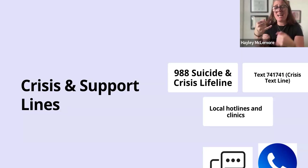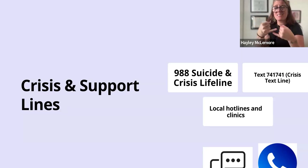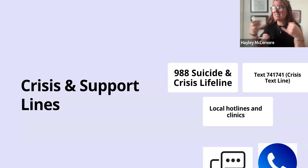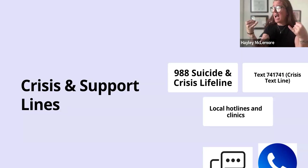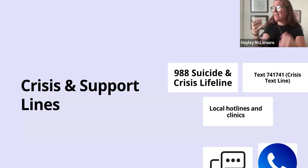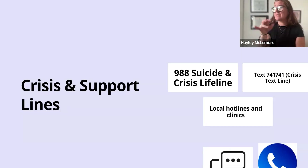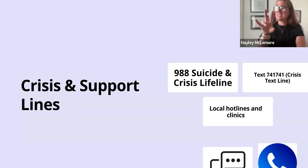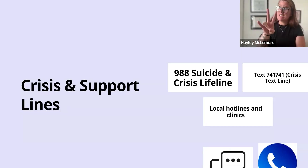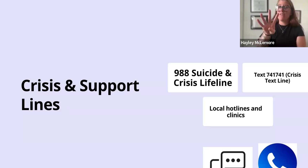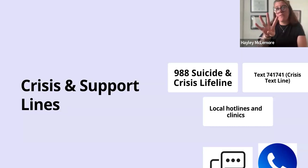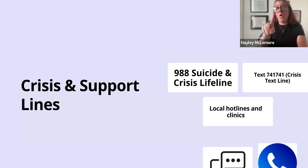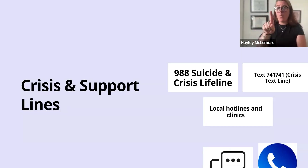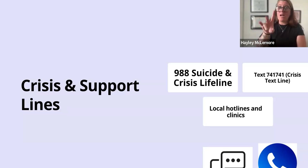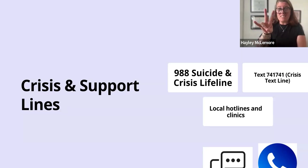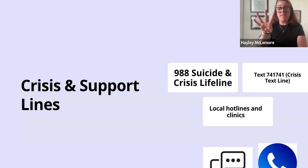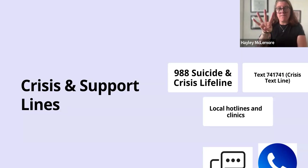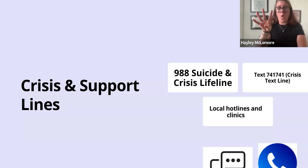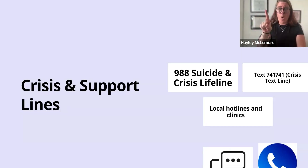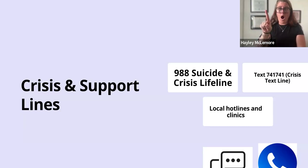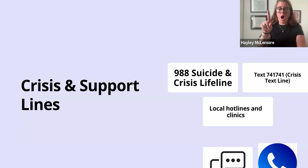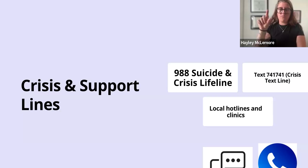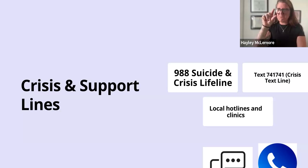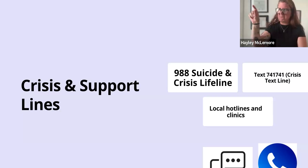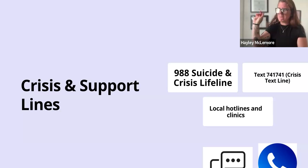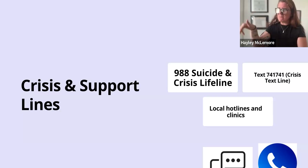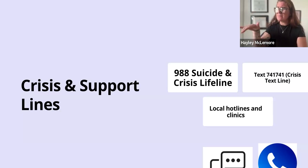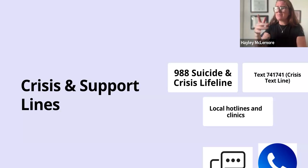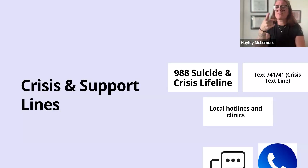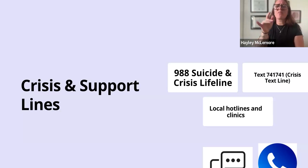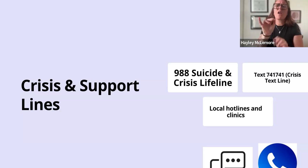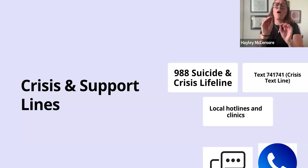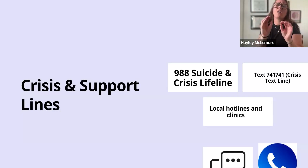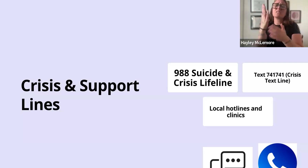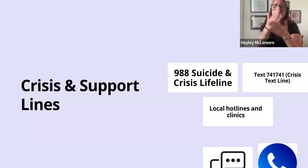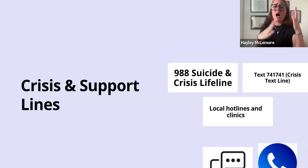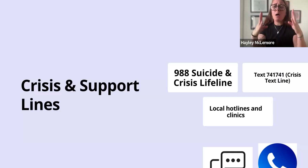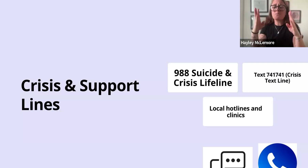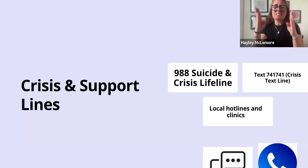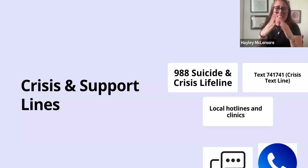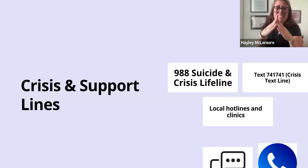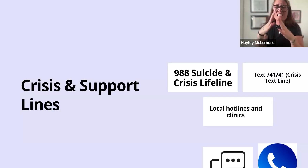And then there's also another crisis line, 741741. You can see this here in the PowerPoint, as well.